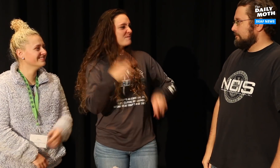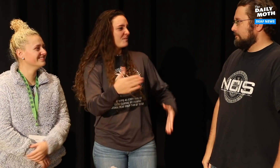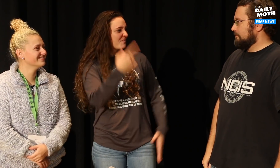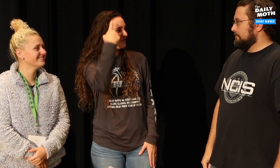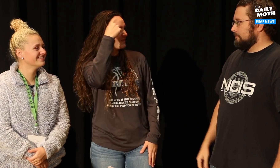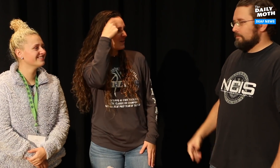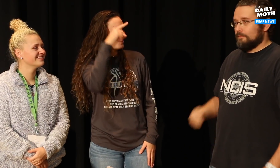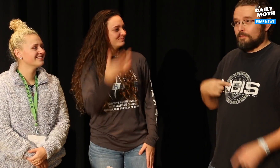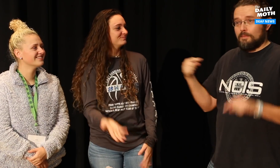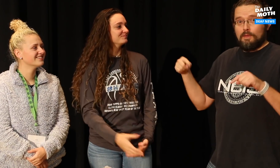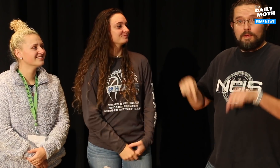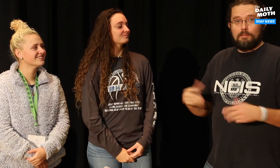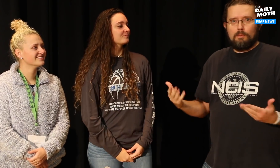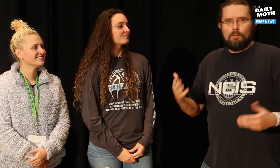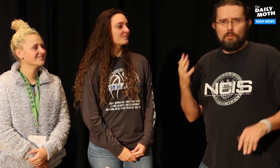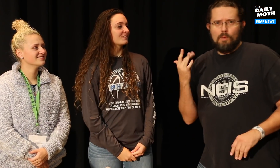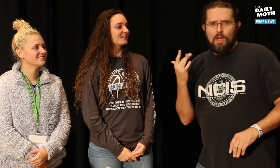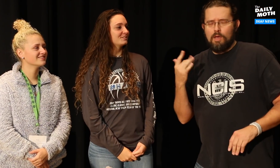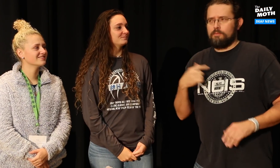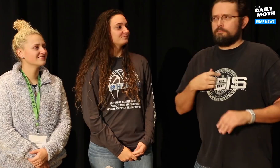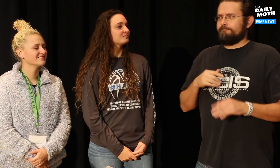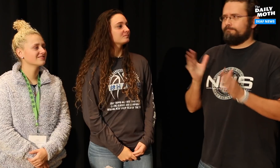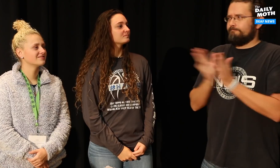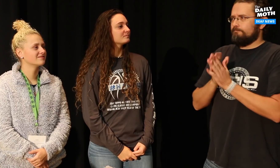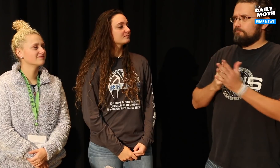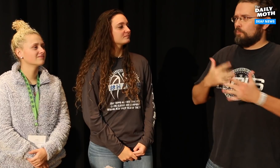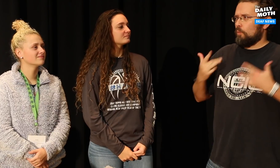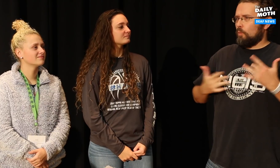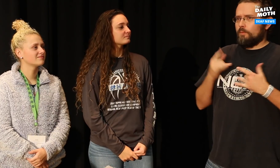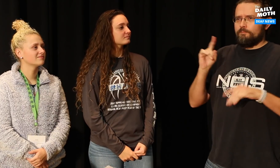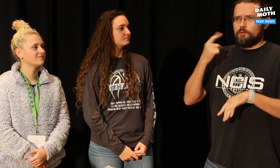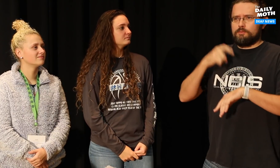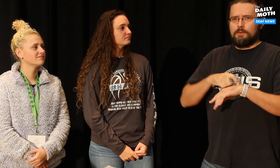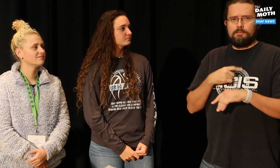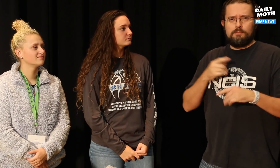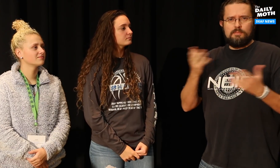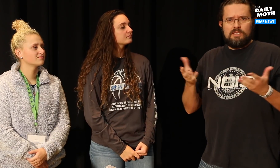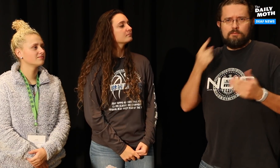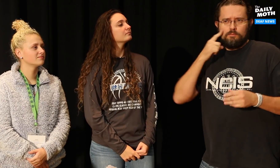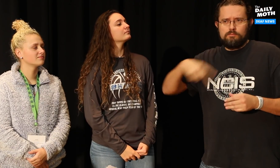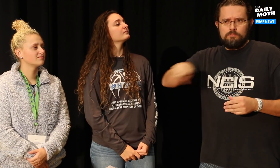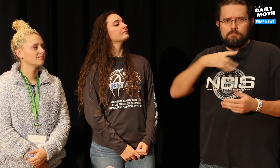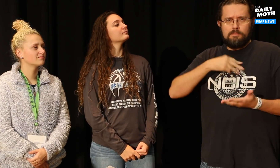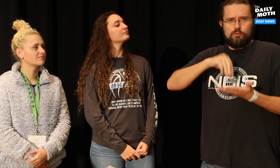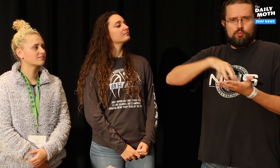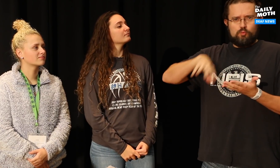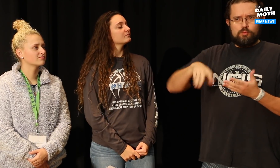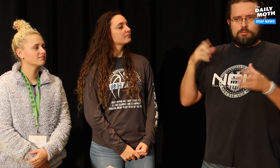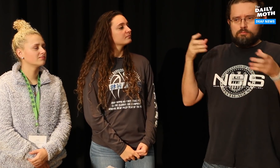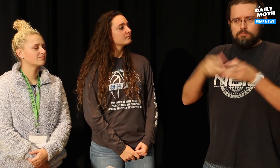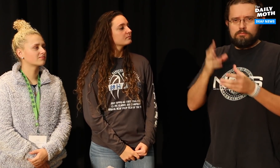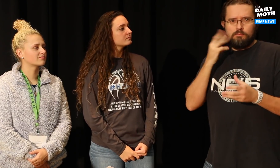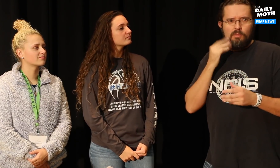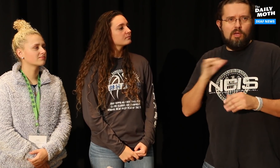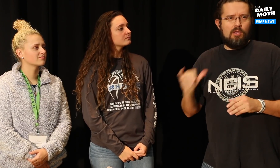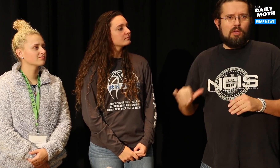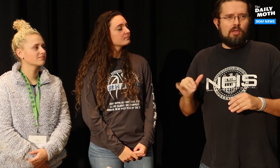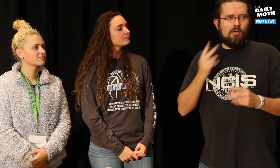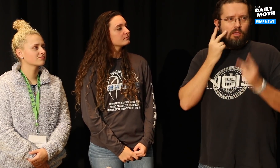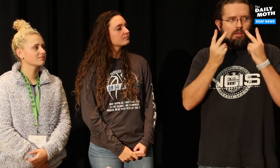Why have you come here? I came here, and it’s my first time too, to see what my students experience here.